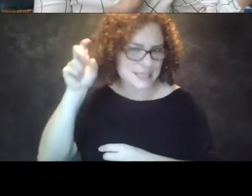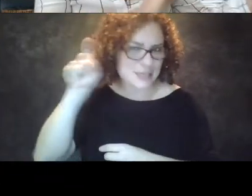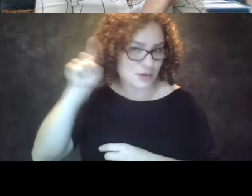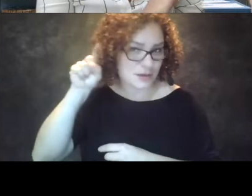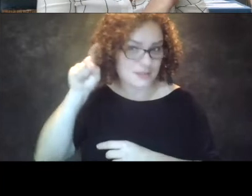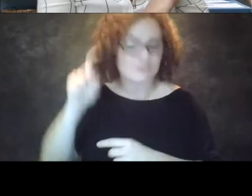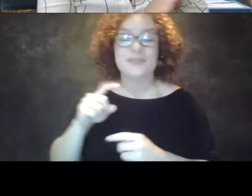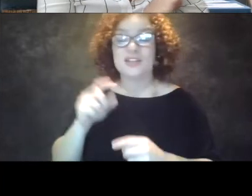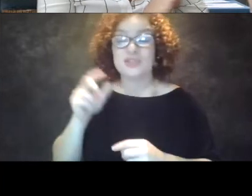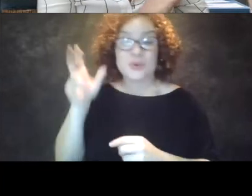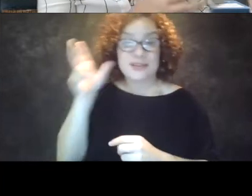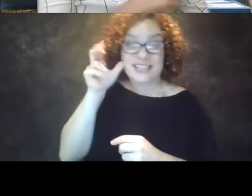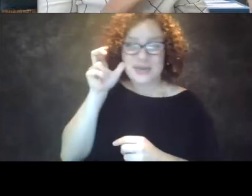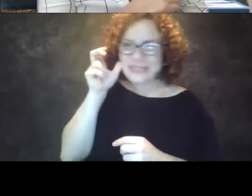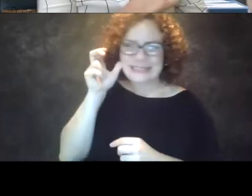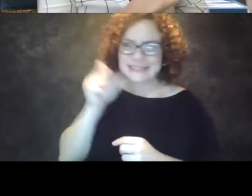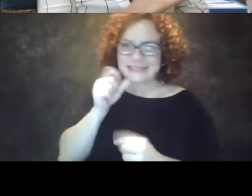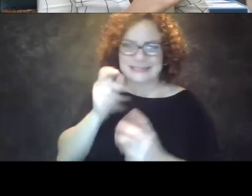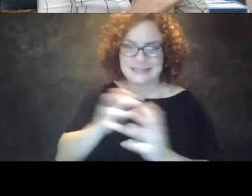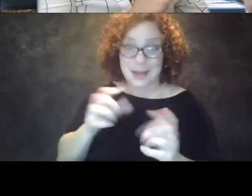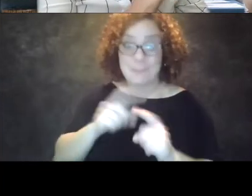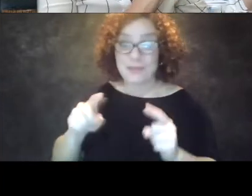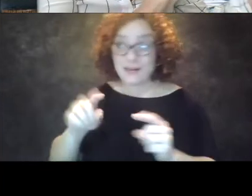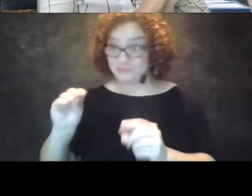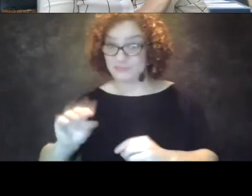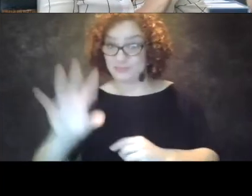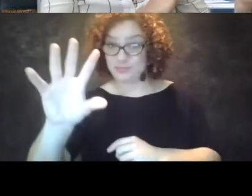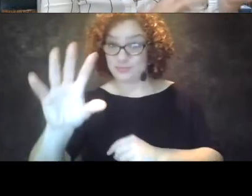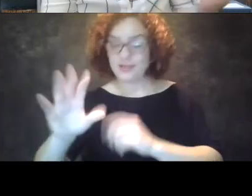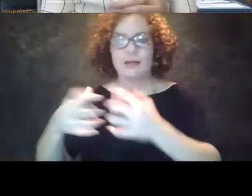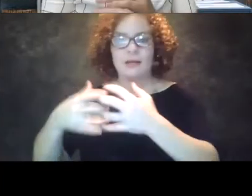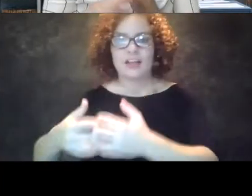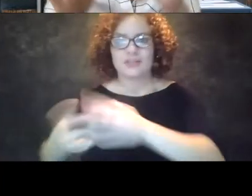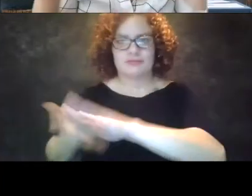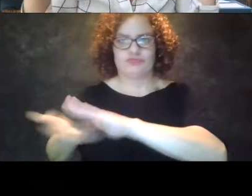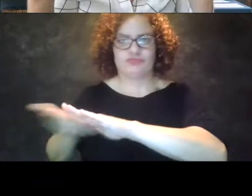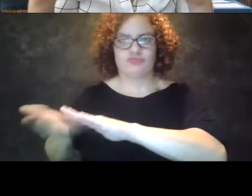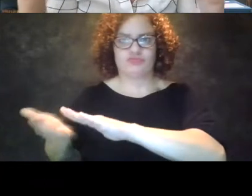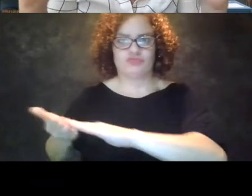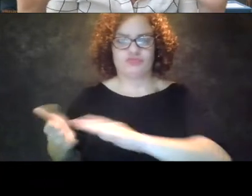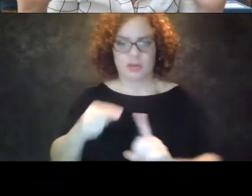when the projector got too hot, and the fan came on, he heard it. And then he got very